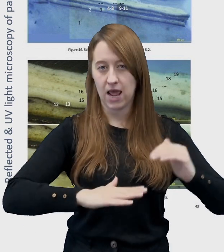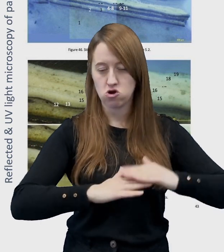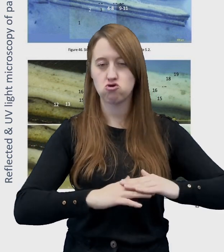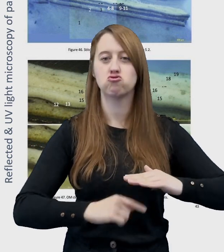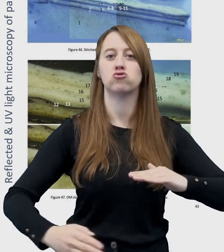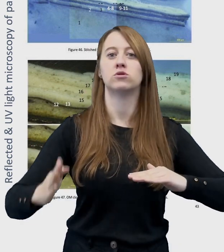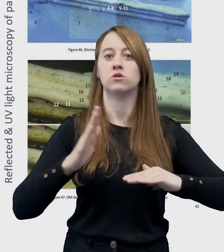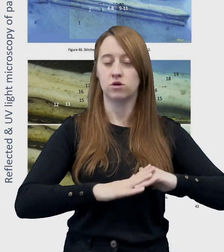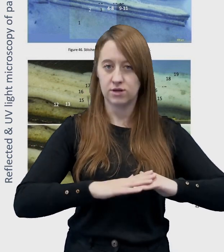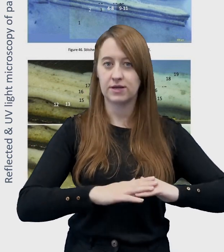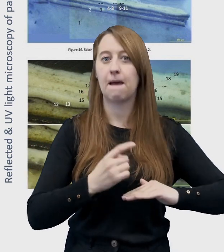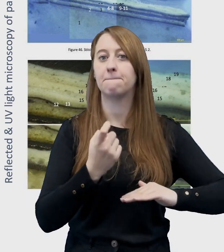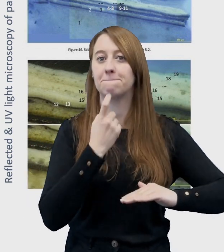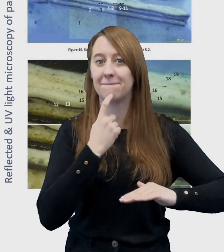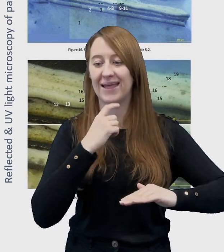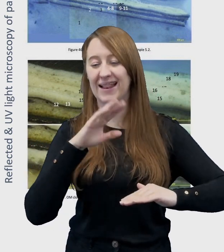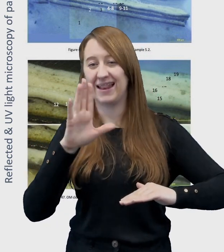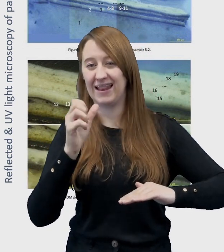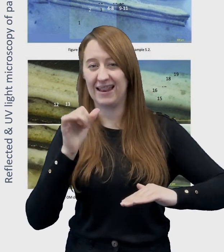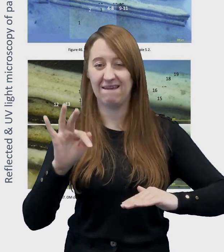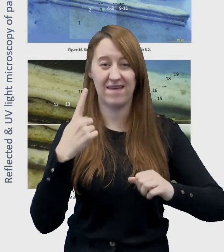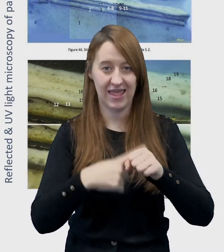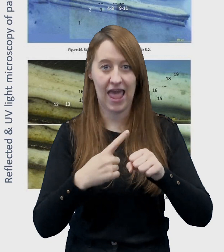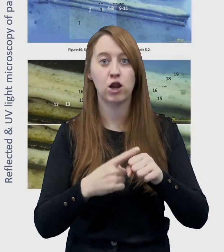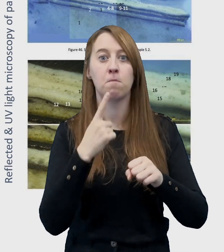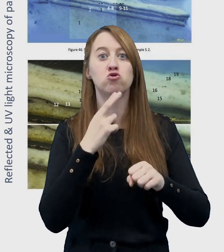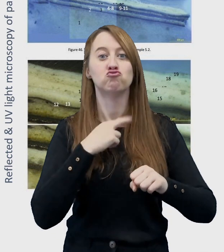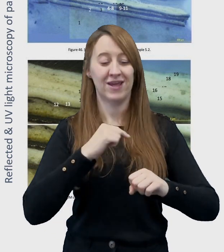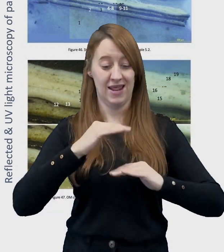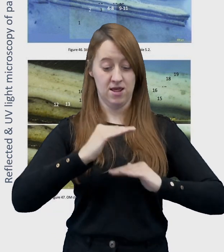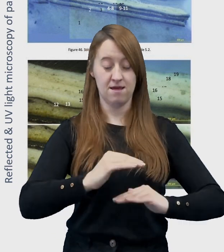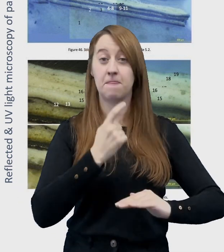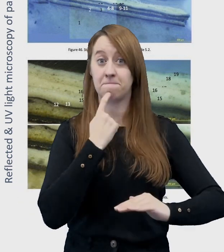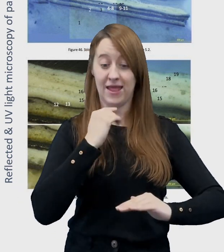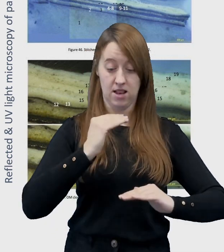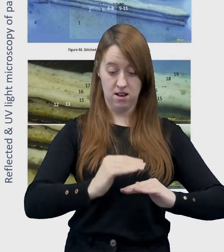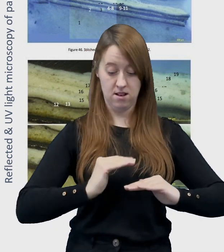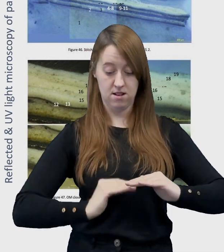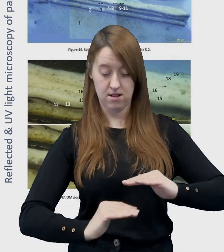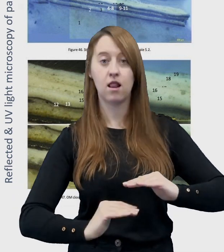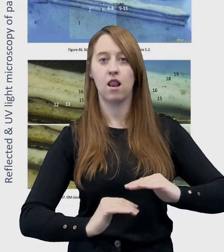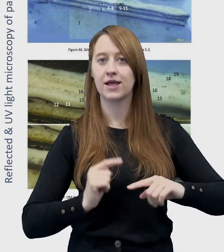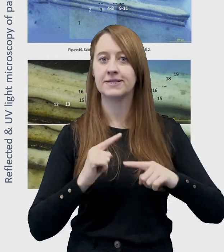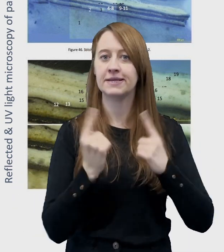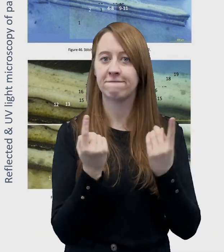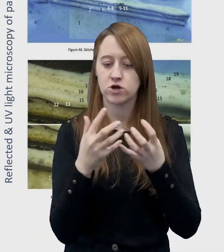They appeared to come, they had different recipes, they were able to look at the elemental composition, and so they had different recipes used to do them.